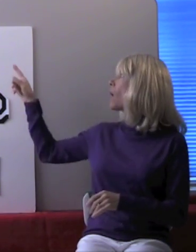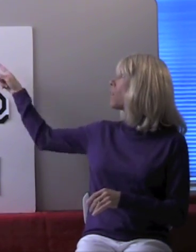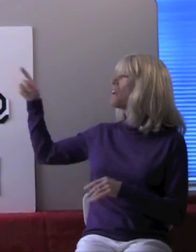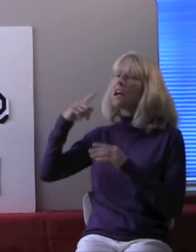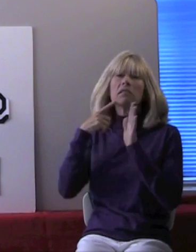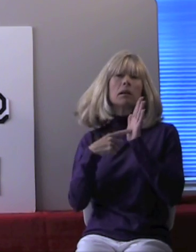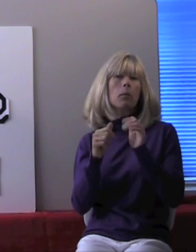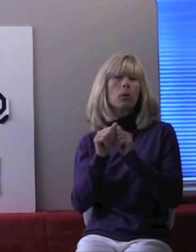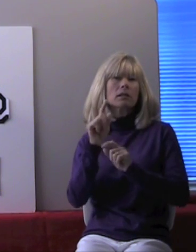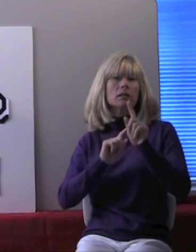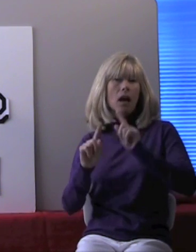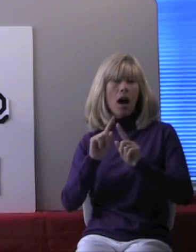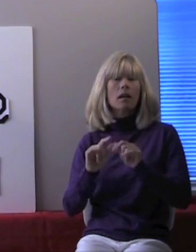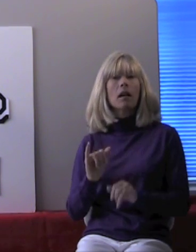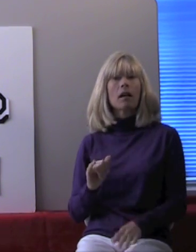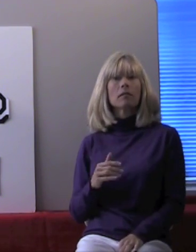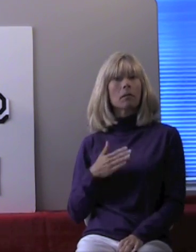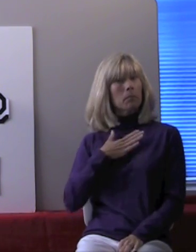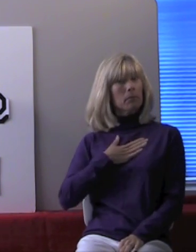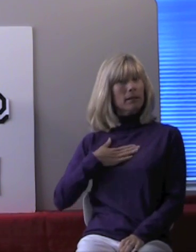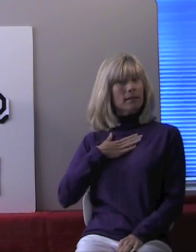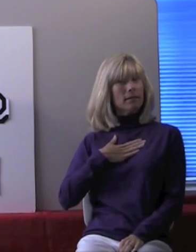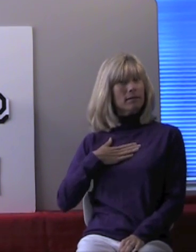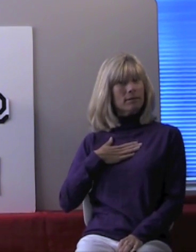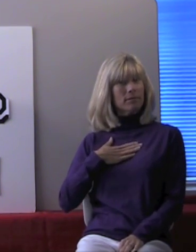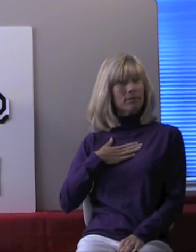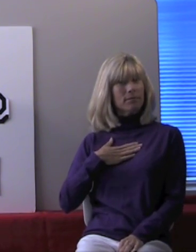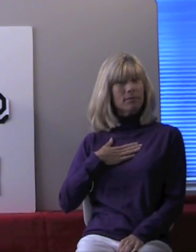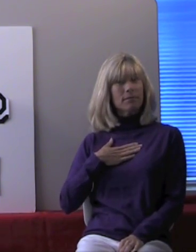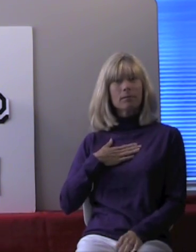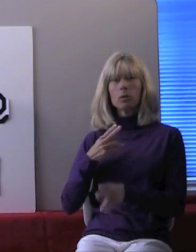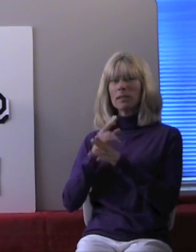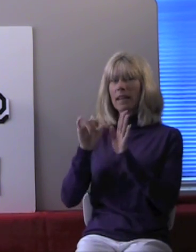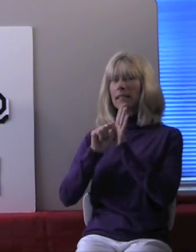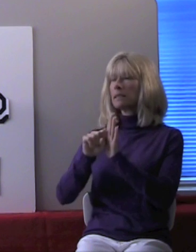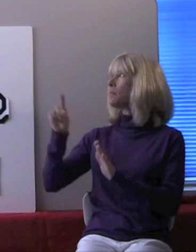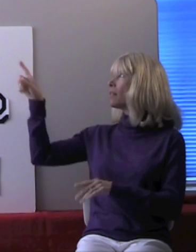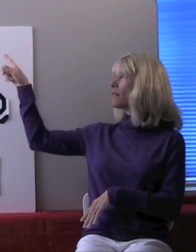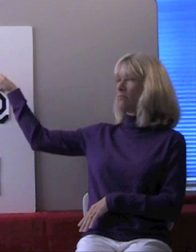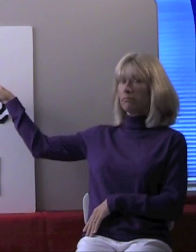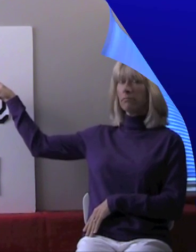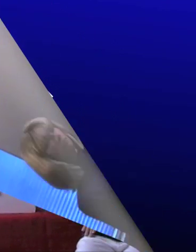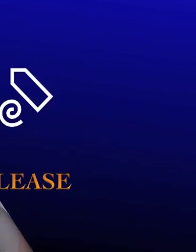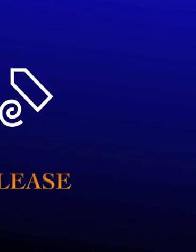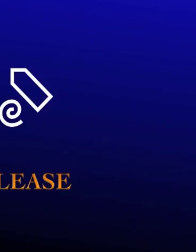An example would be the sign PLEASE, which would use that symbol.